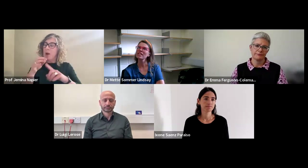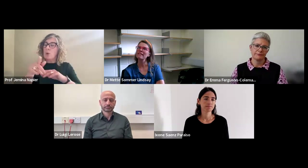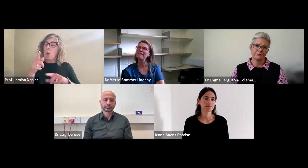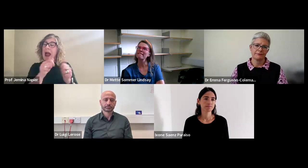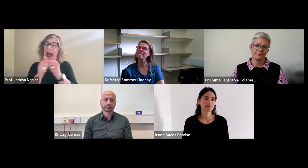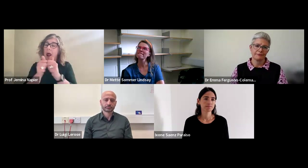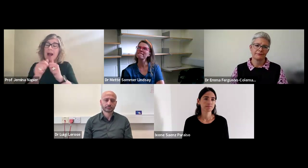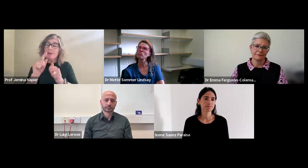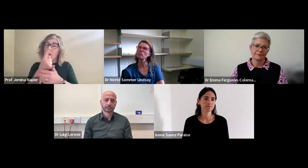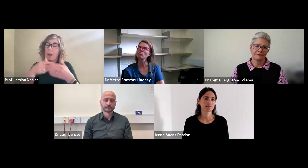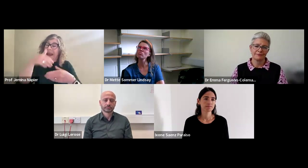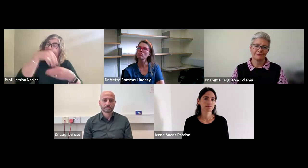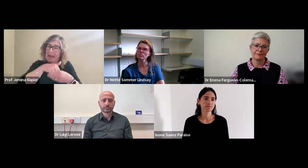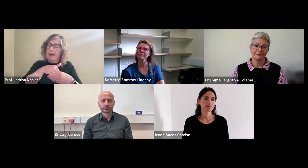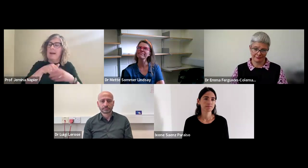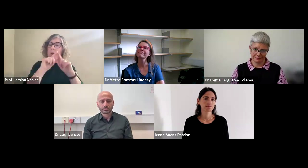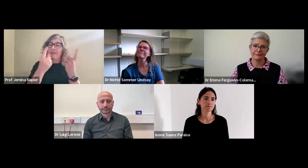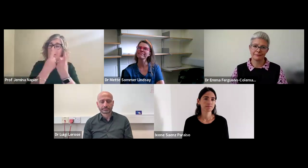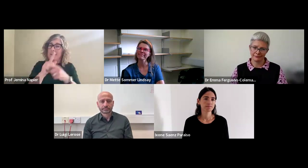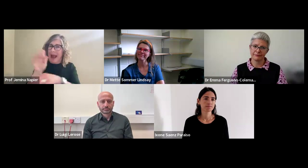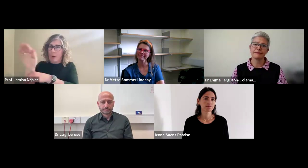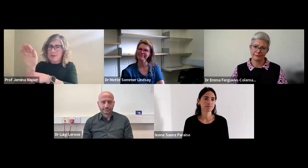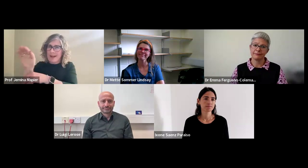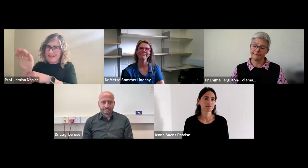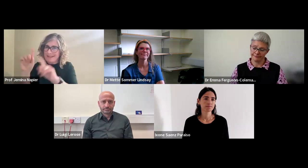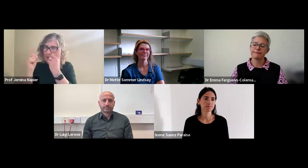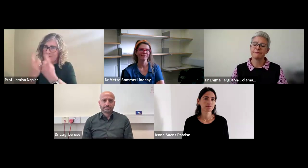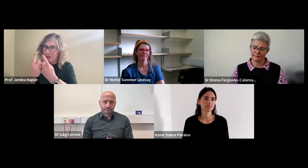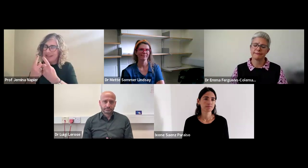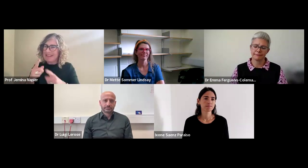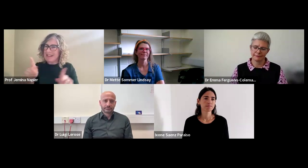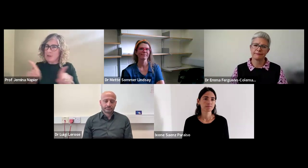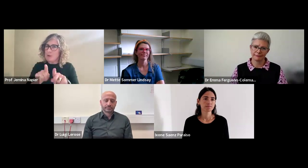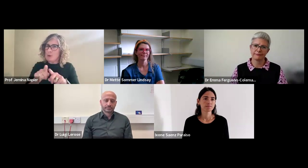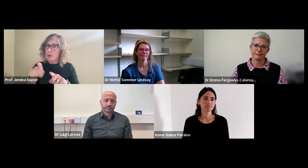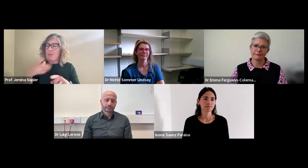Jemina: that's an interesting point so you got allies not only in the University but outwith